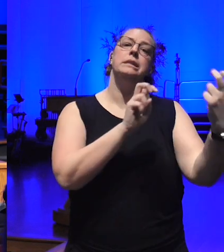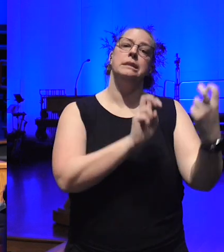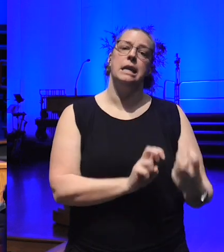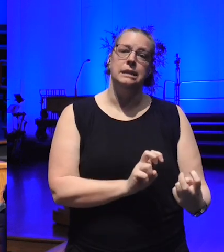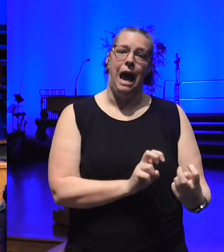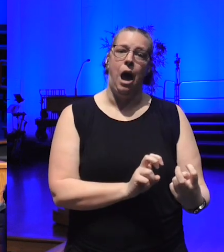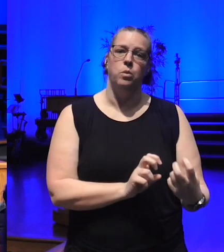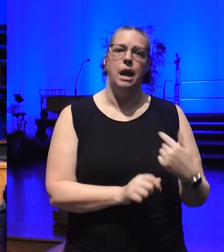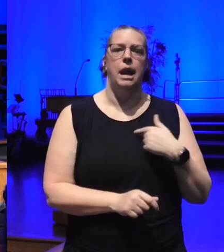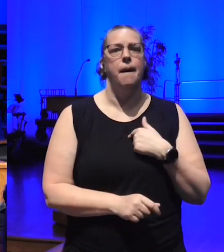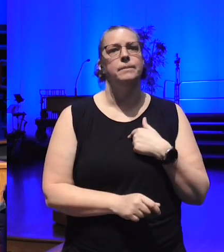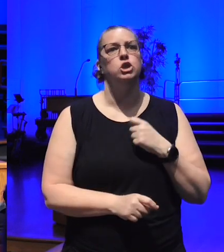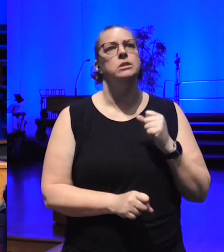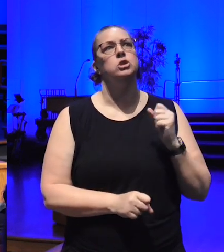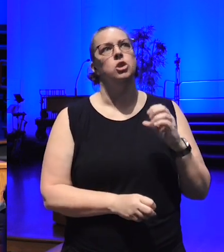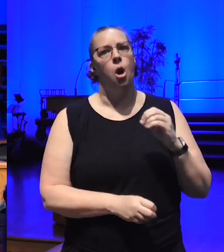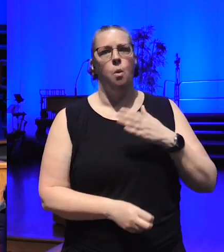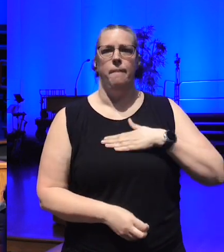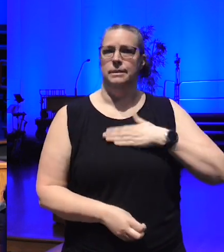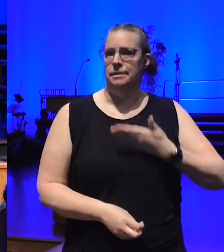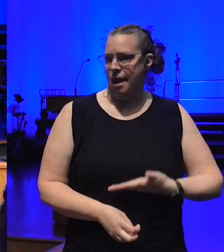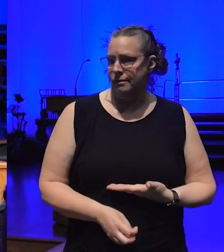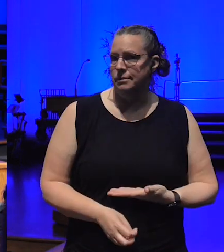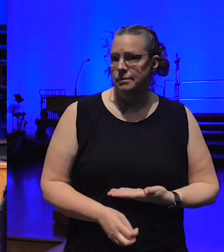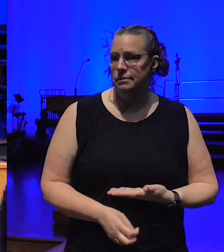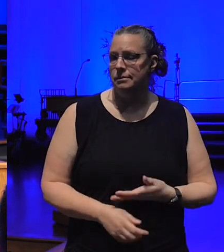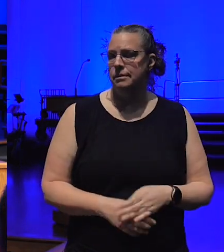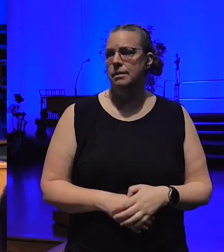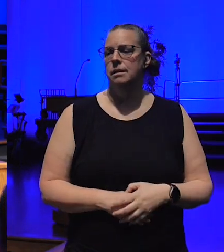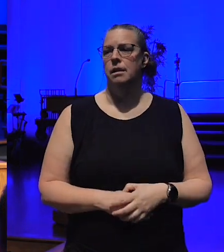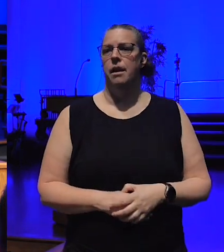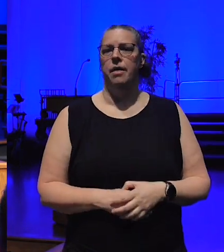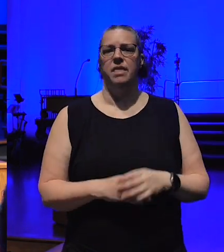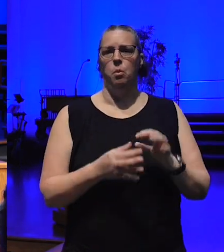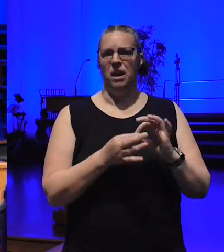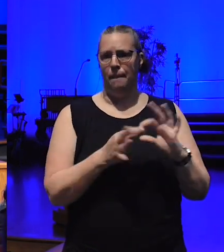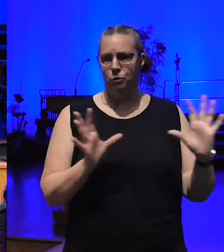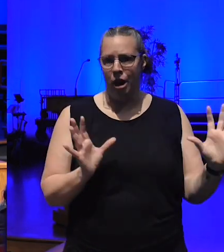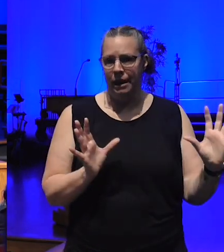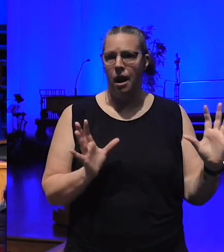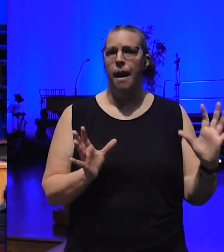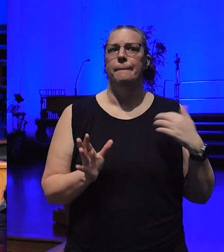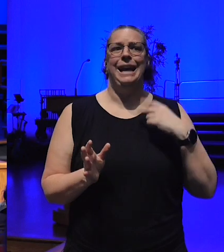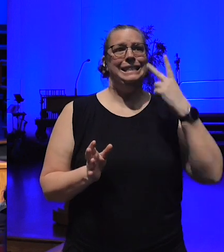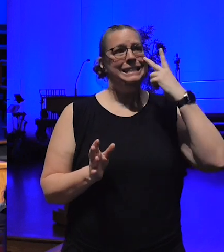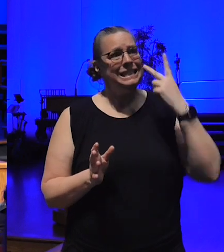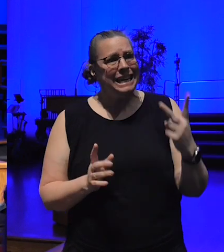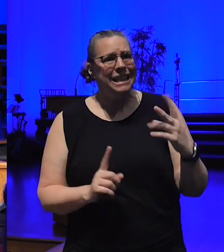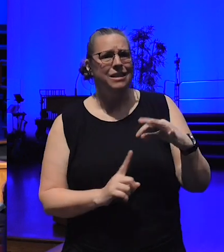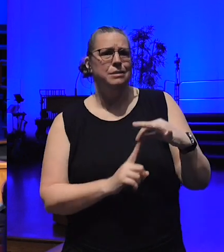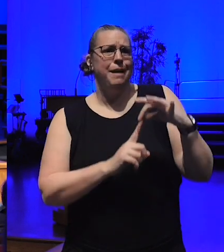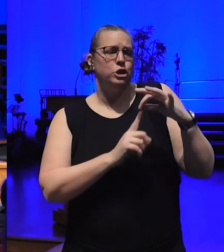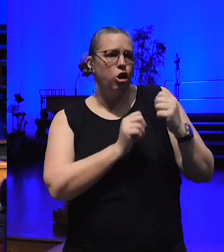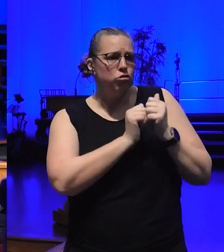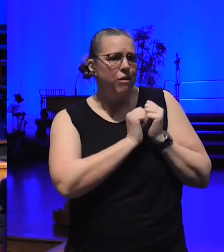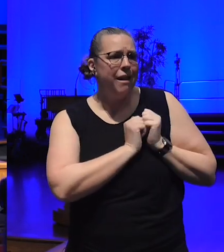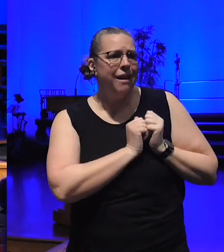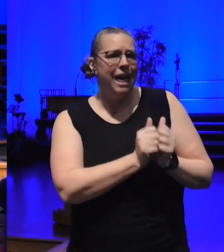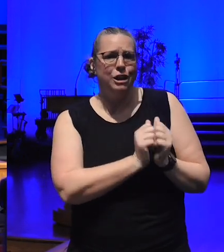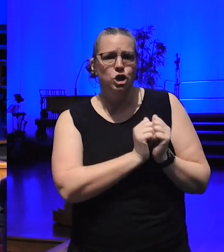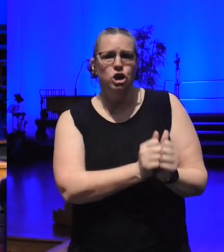I'm just so upset I I see the specialness of our relationship and don't want to give up on it uh I